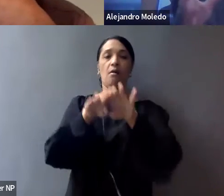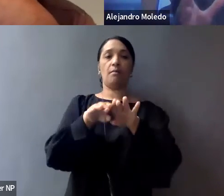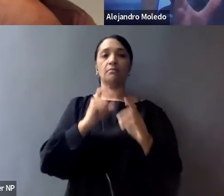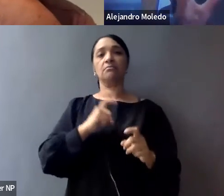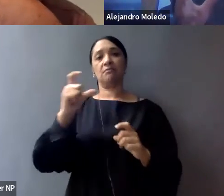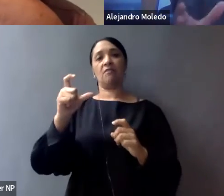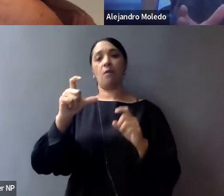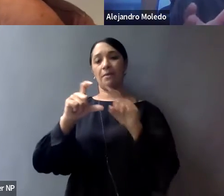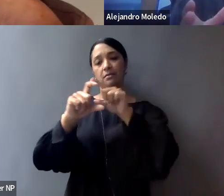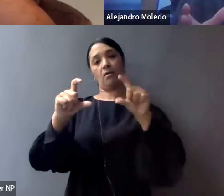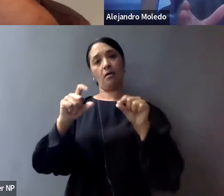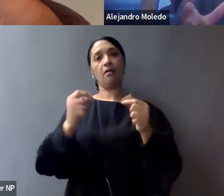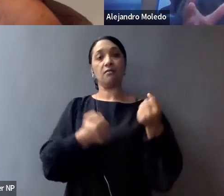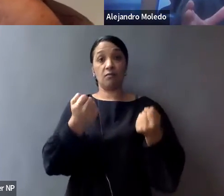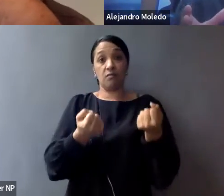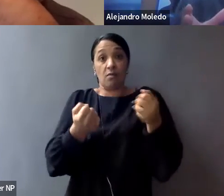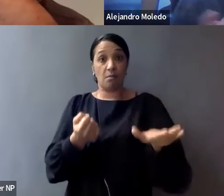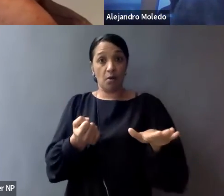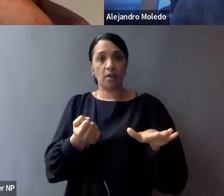will be very useful for the police.